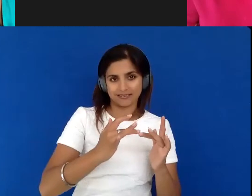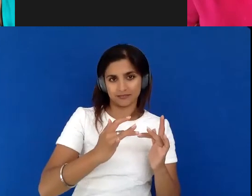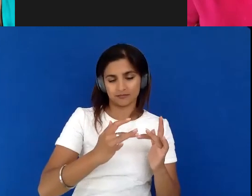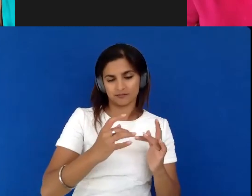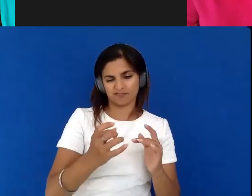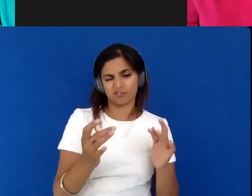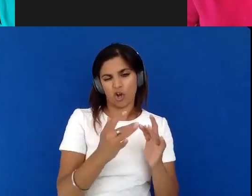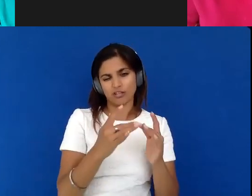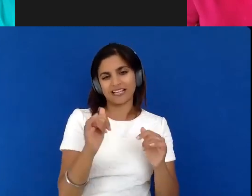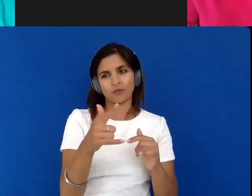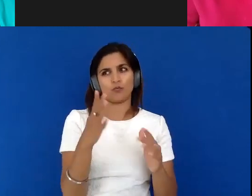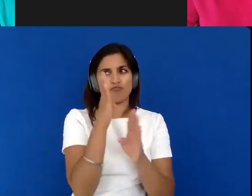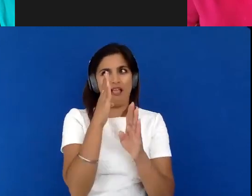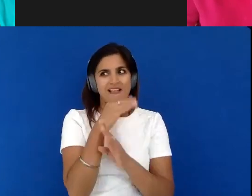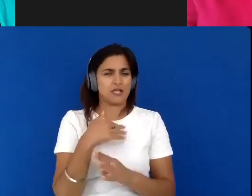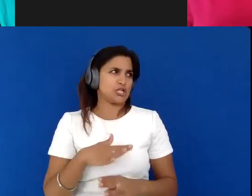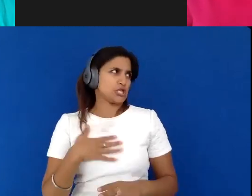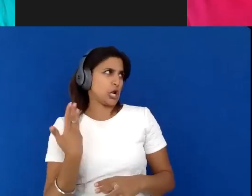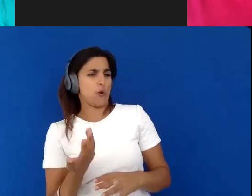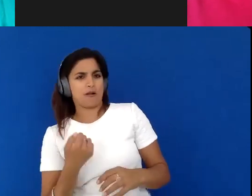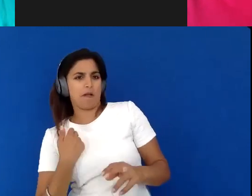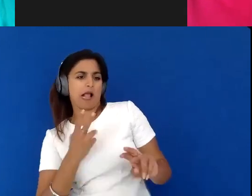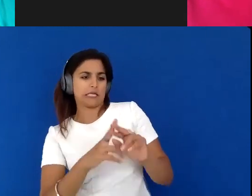you're like I don't want my handle attached to this so you can reach out to